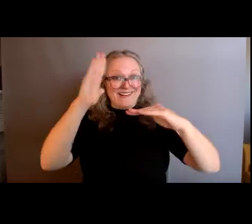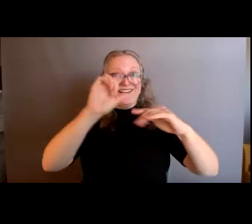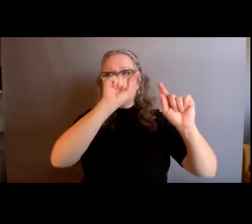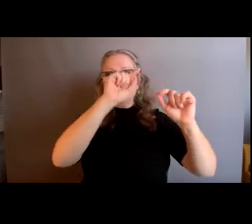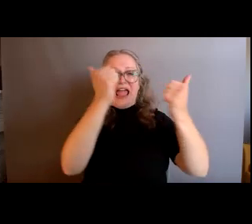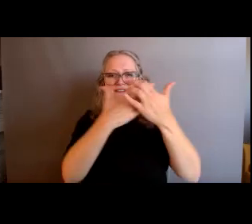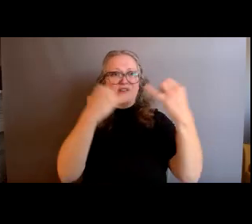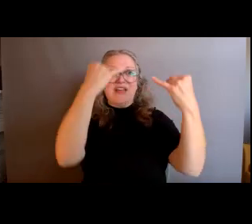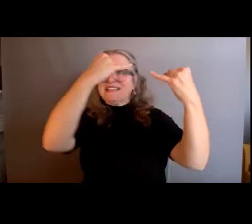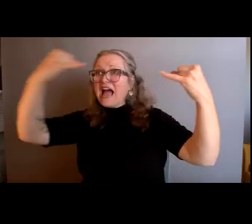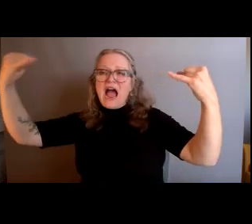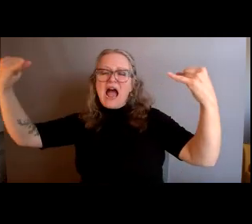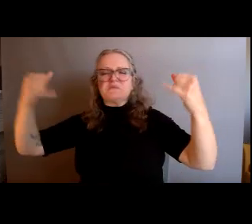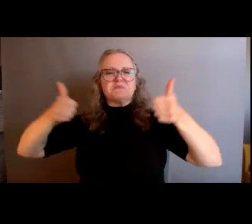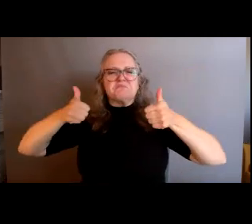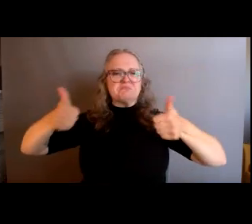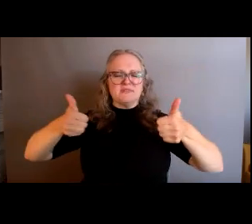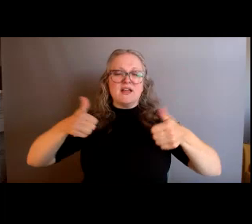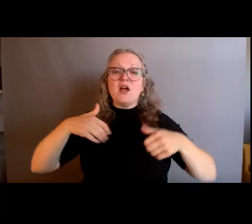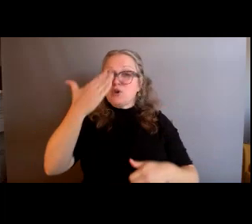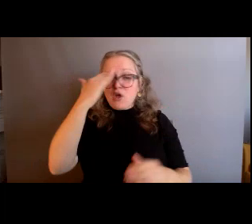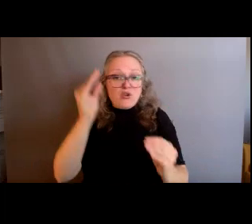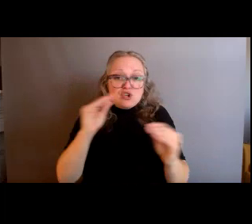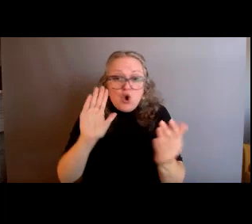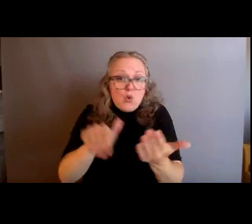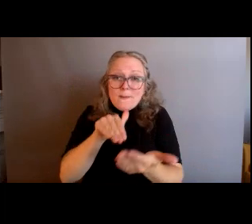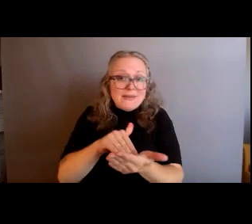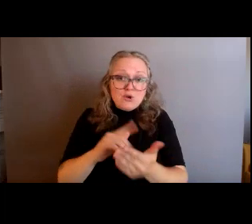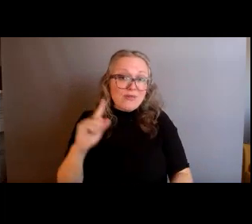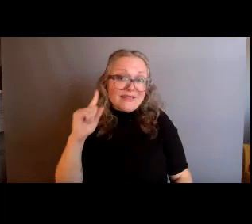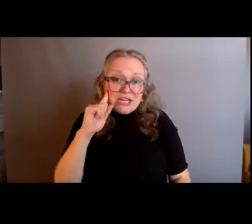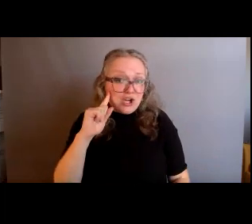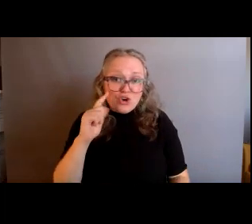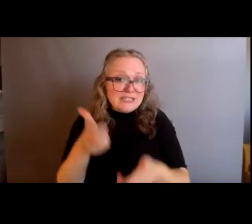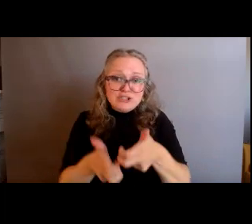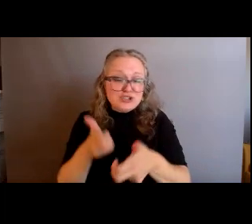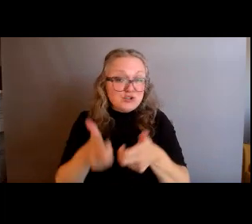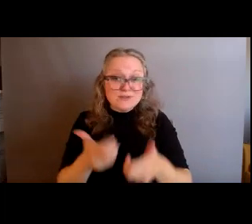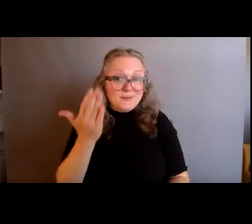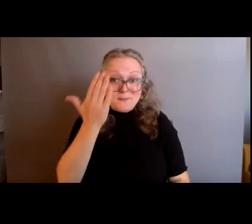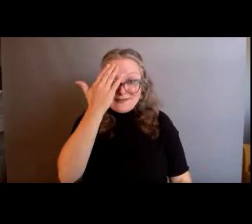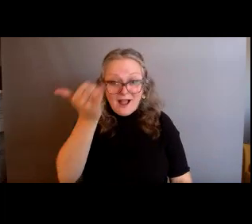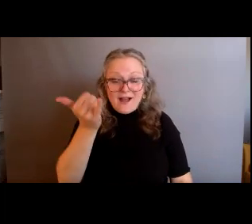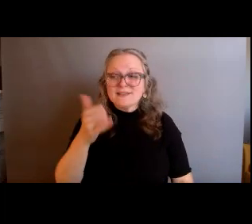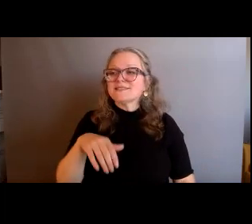And we know there's no middle ear issues because. Tipanametry's good.